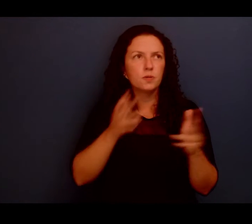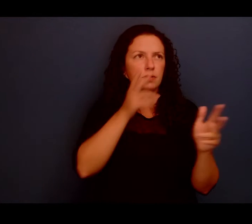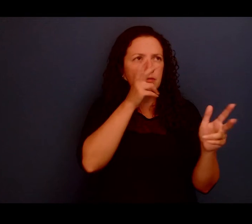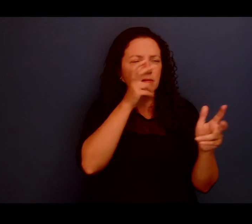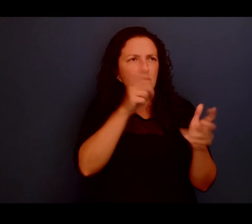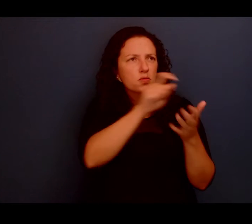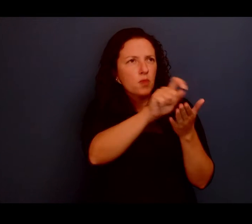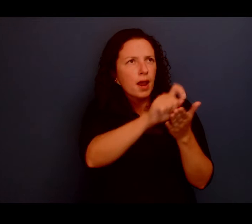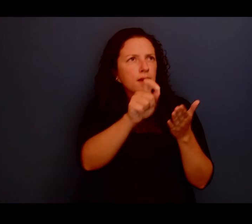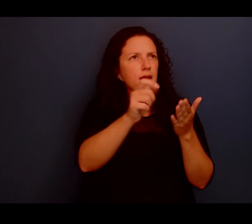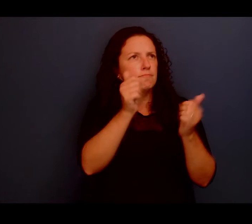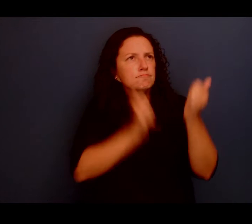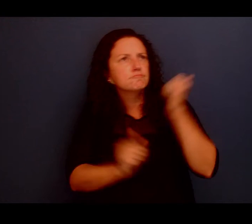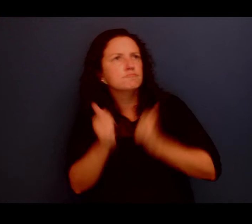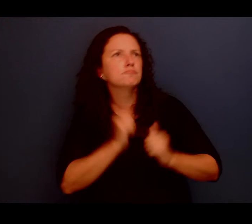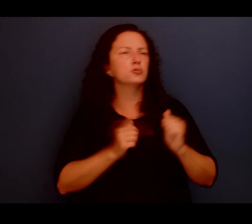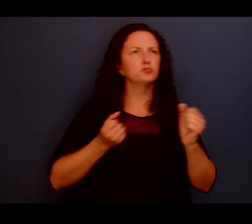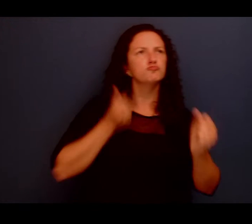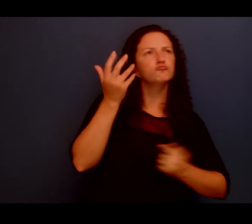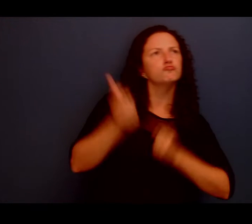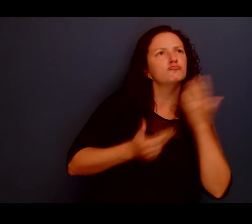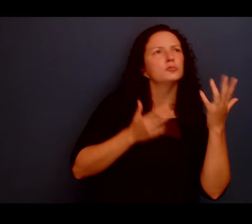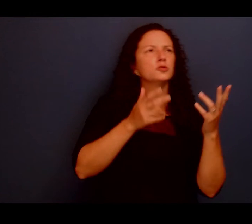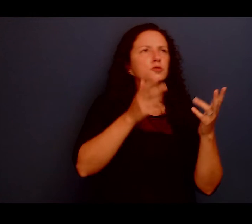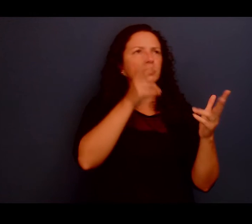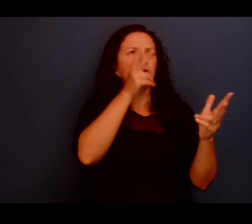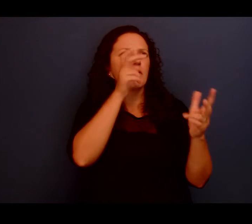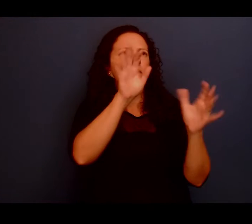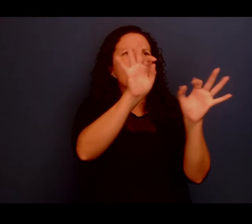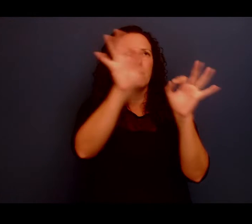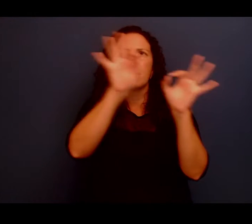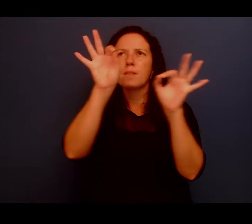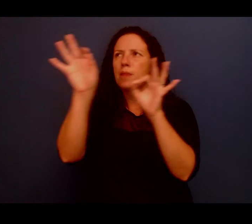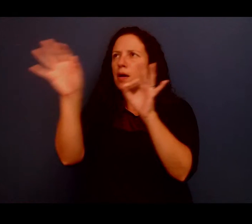writing and you take bits and pieces of that with you when you hear them perform.